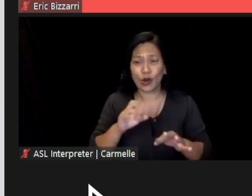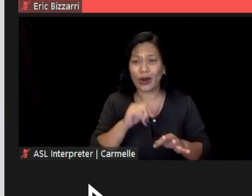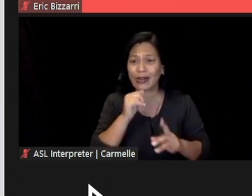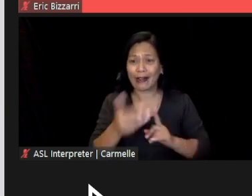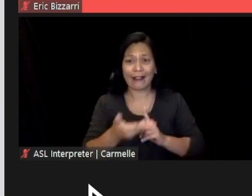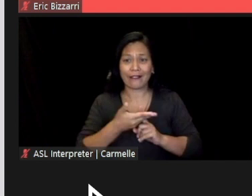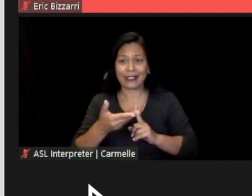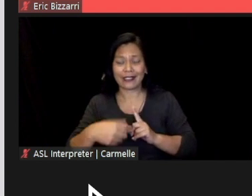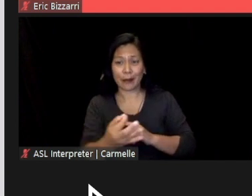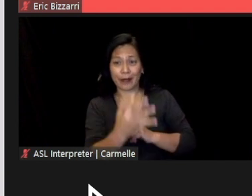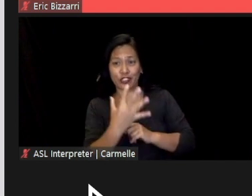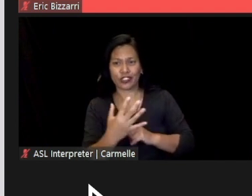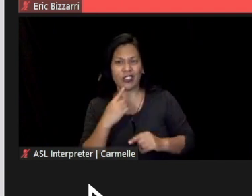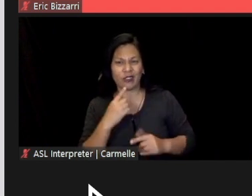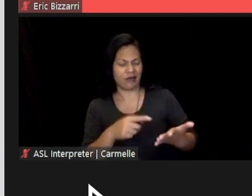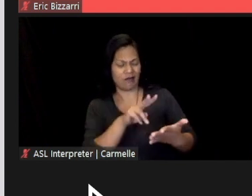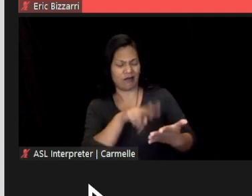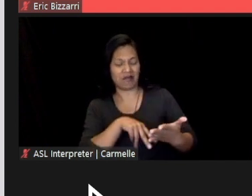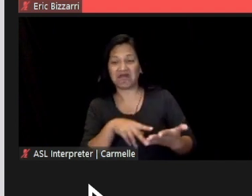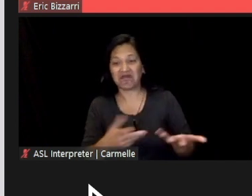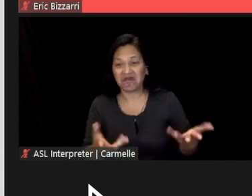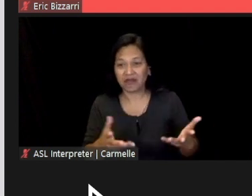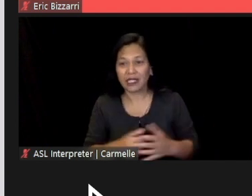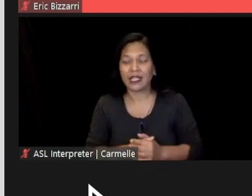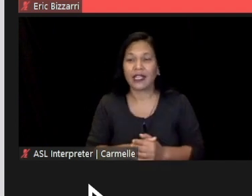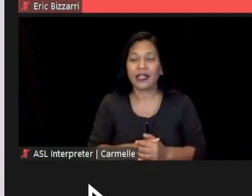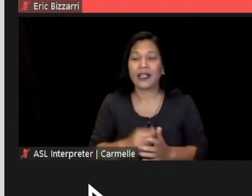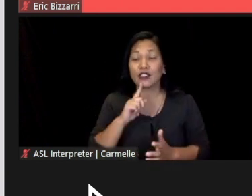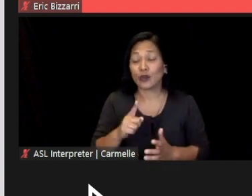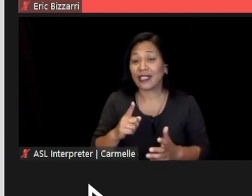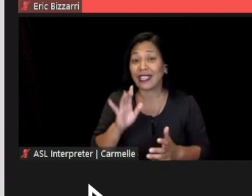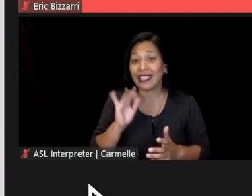All of these elements go into whether we're going to give you hopefully a lot of money.